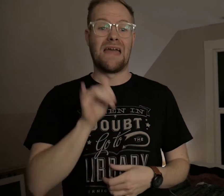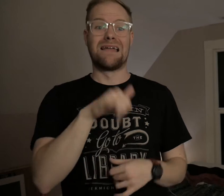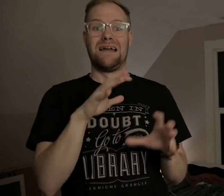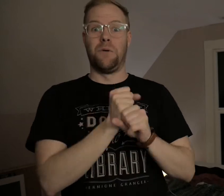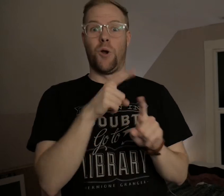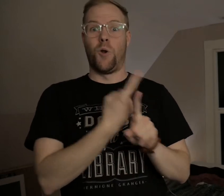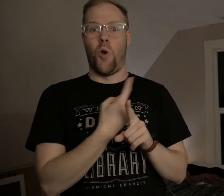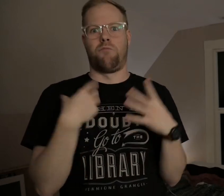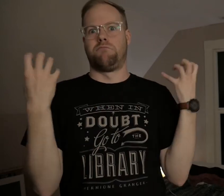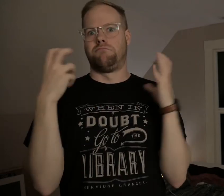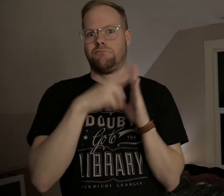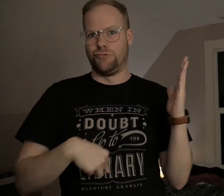That synopsis alone made me want to read it.